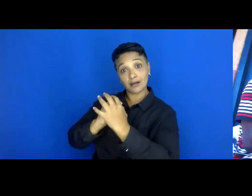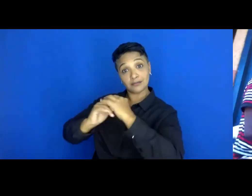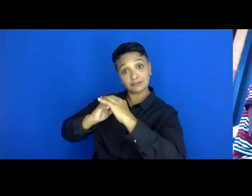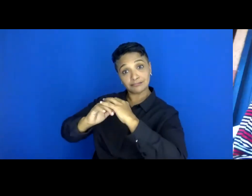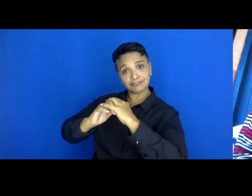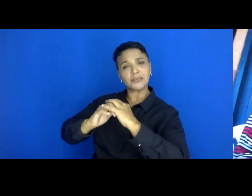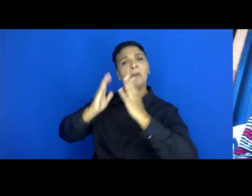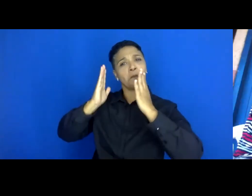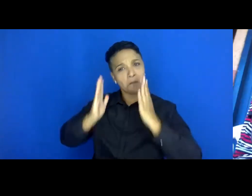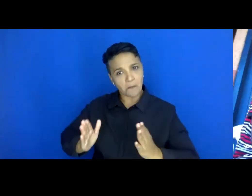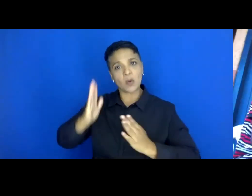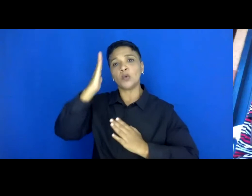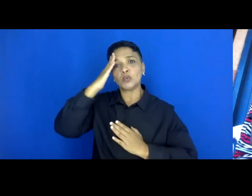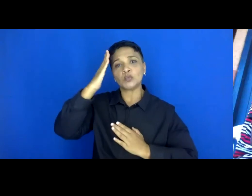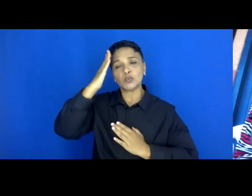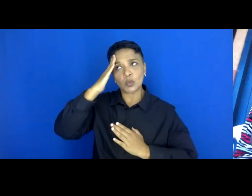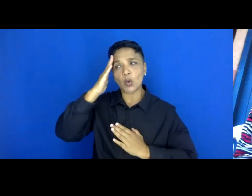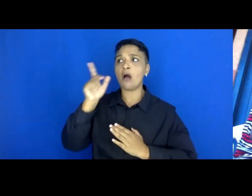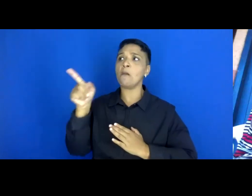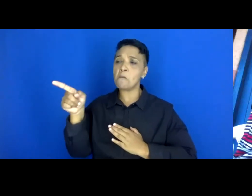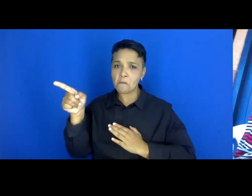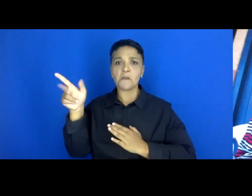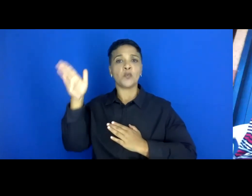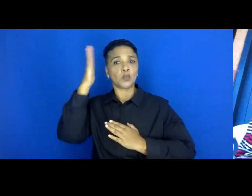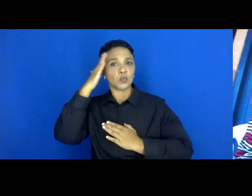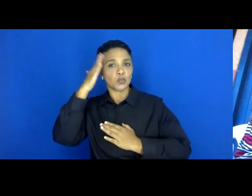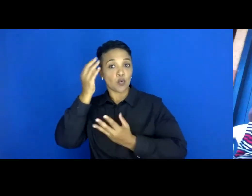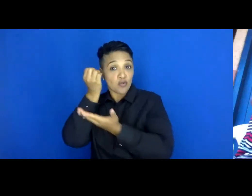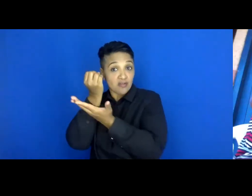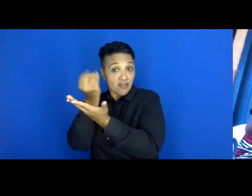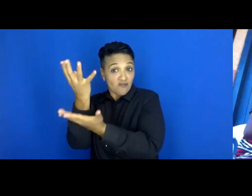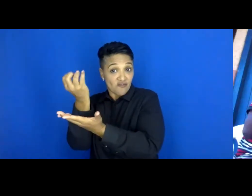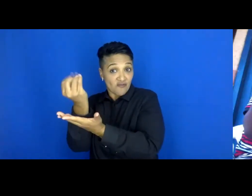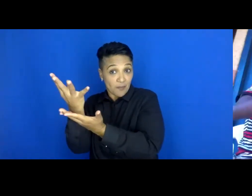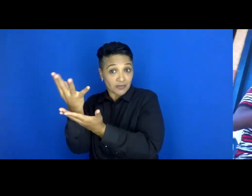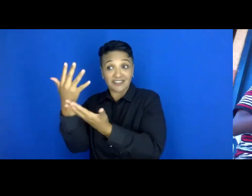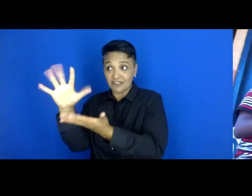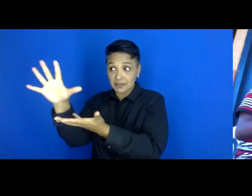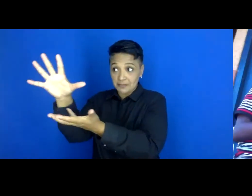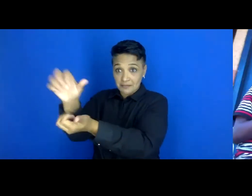learn what is going to communicate to you and then give it to you through tactile